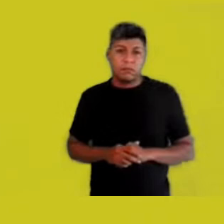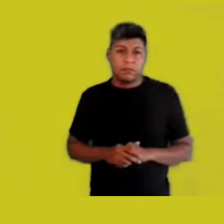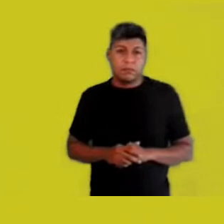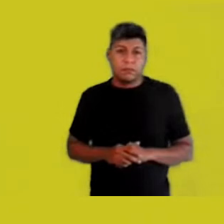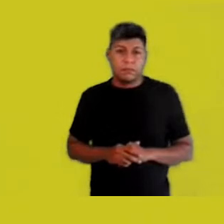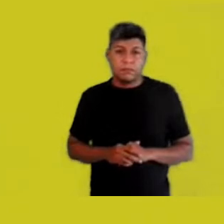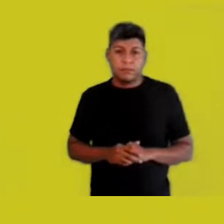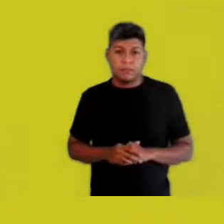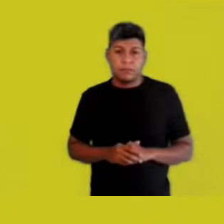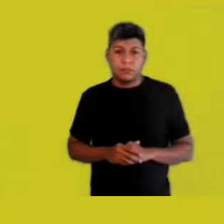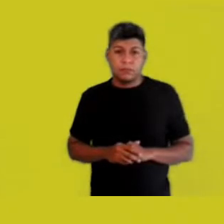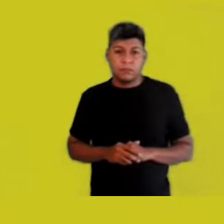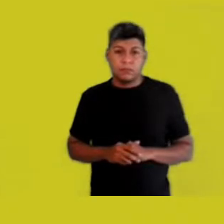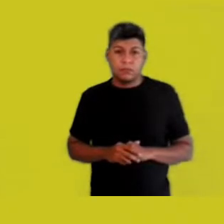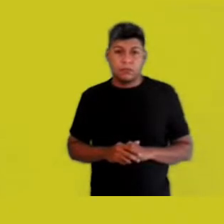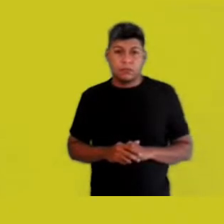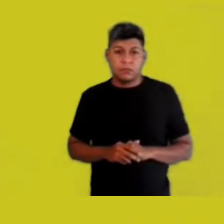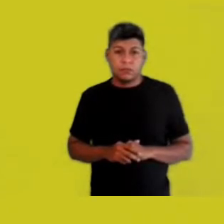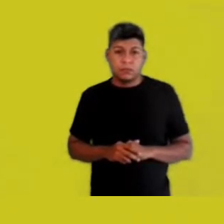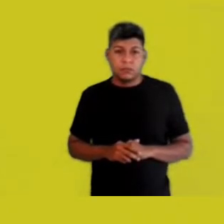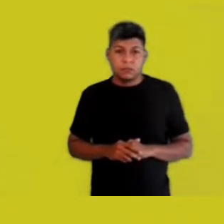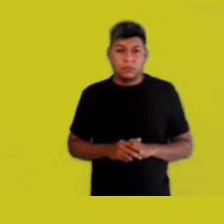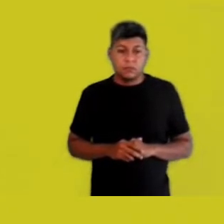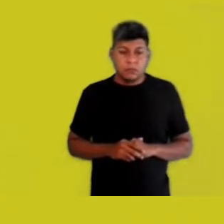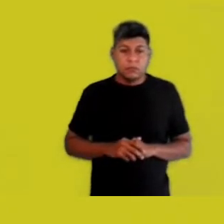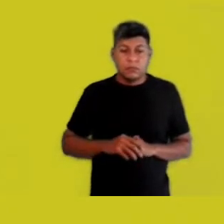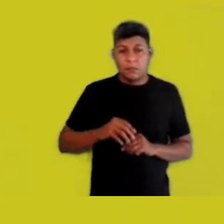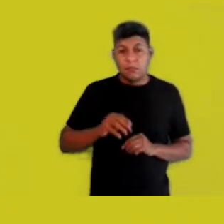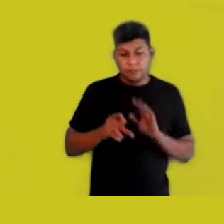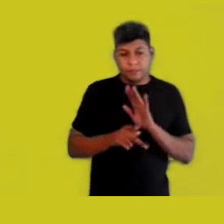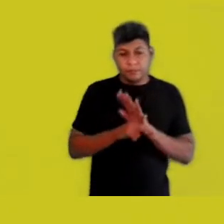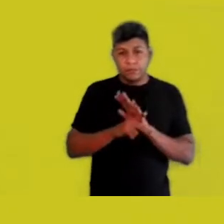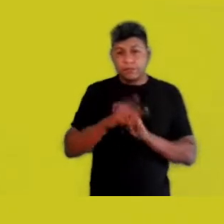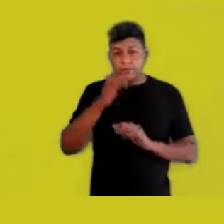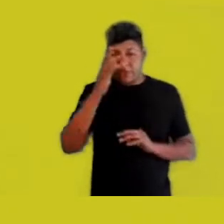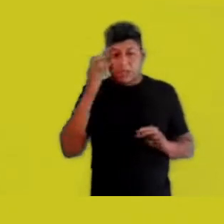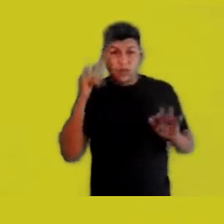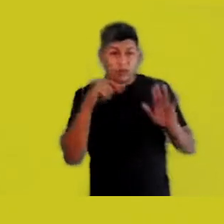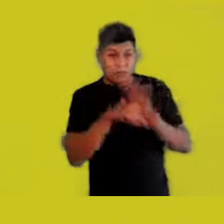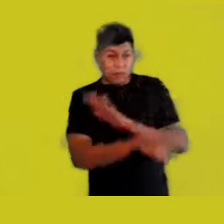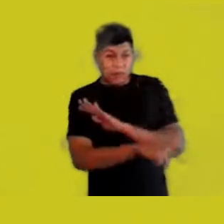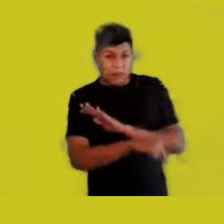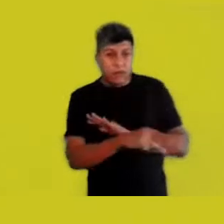In an event at the Biannual, people asked Krenak how he understood myth.